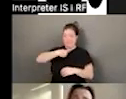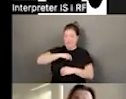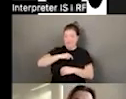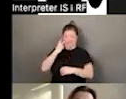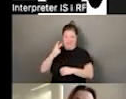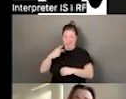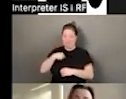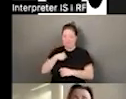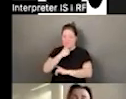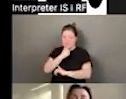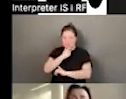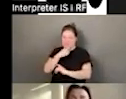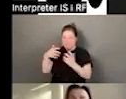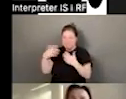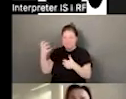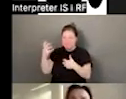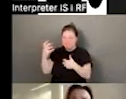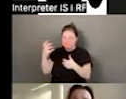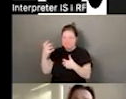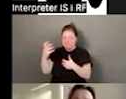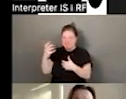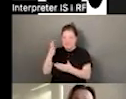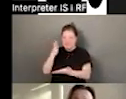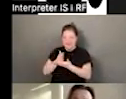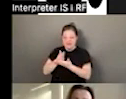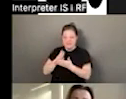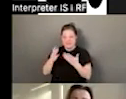We need to be part of this to make that investment.